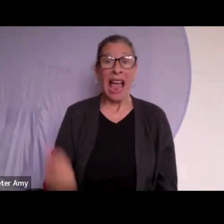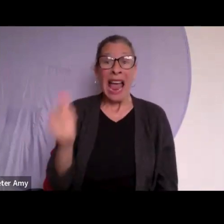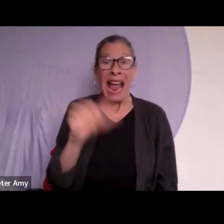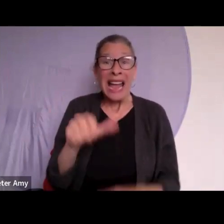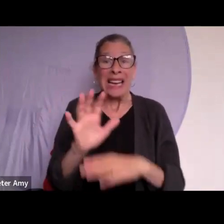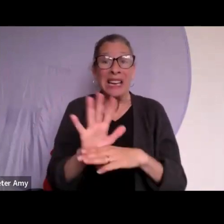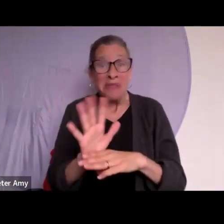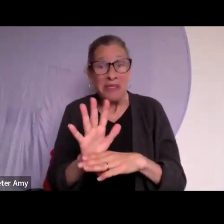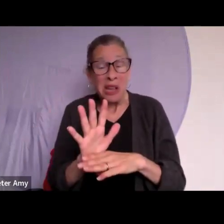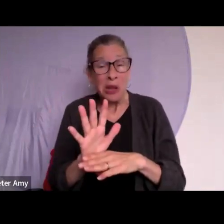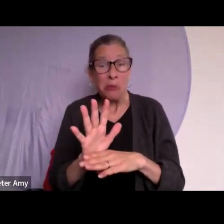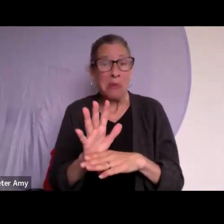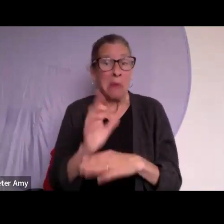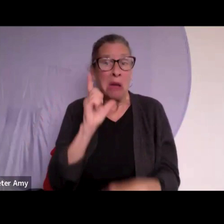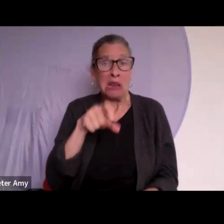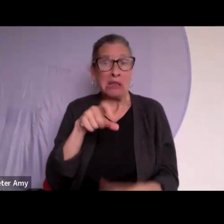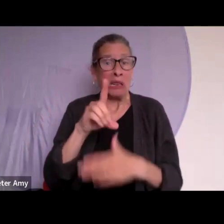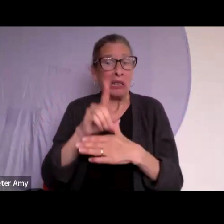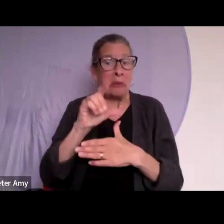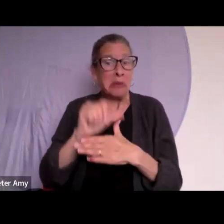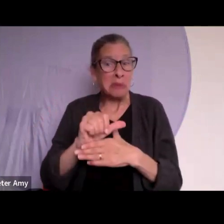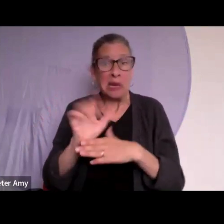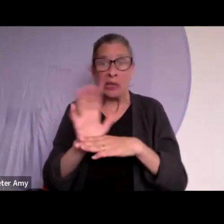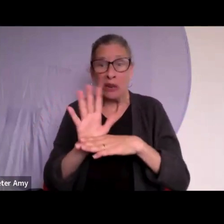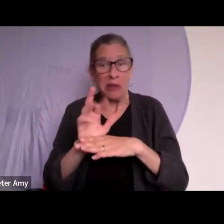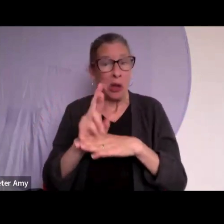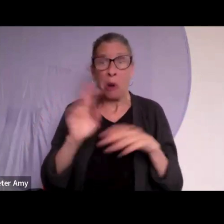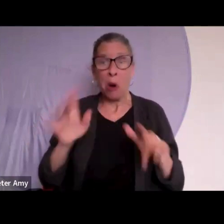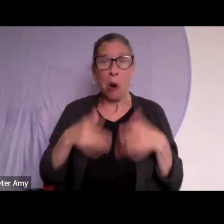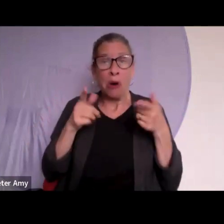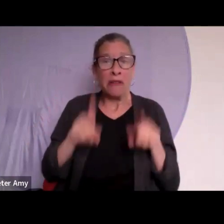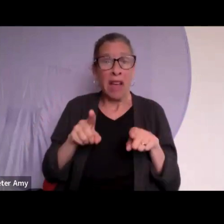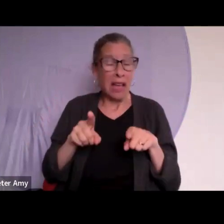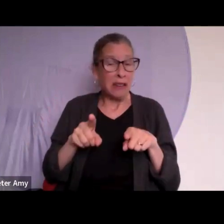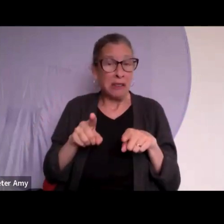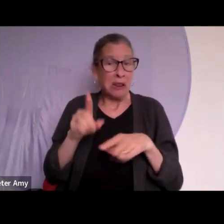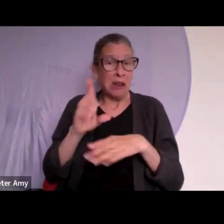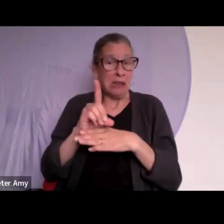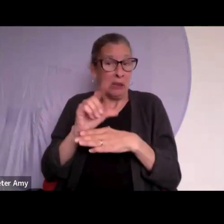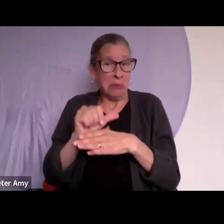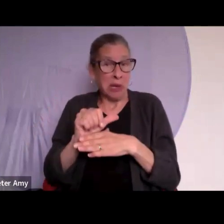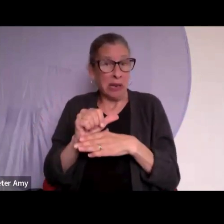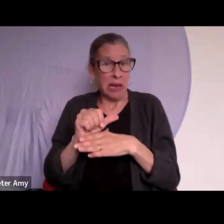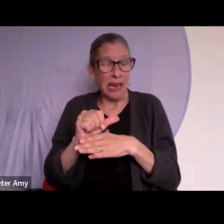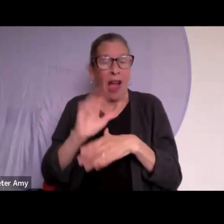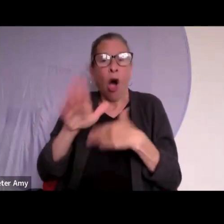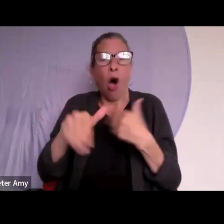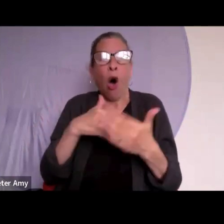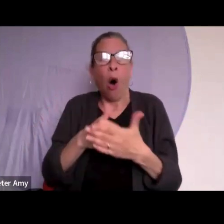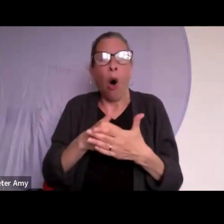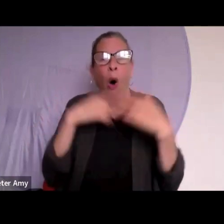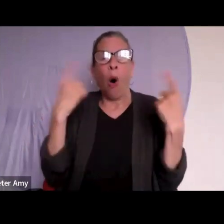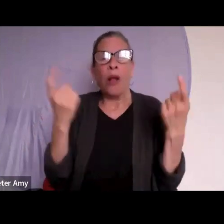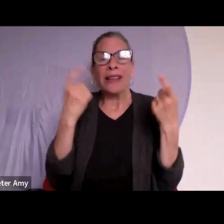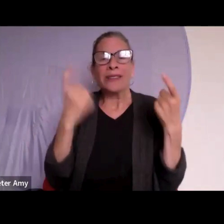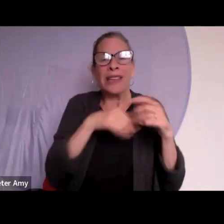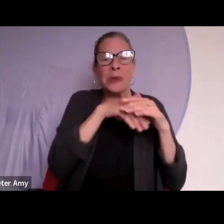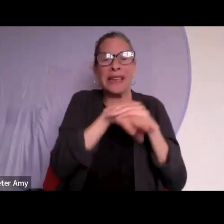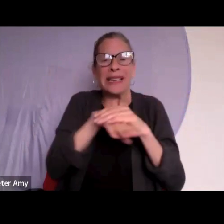disability film. It doesn't have to be a disability event. Reelabilities is going to be accessible. But every film festival should be accessible and should be including members